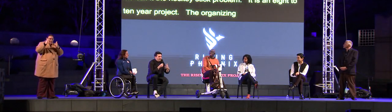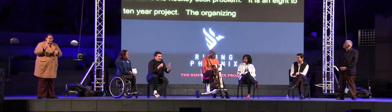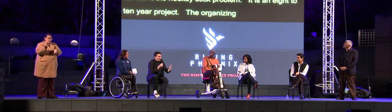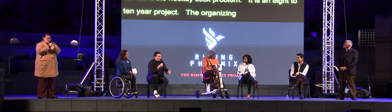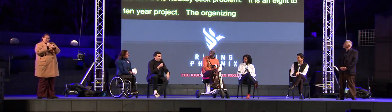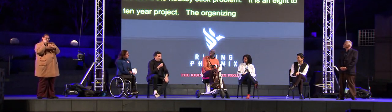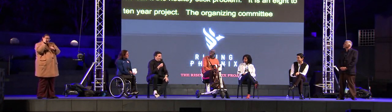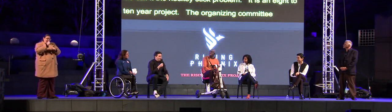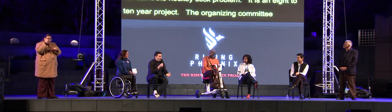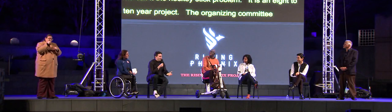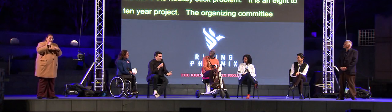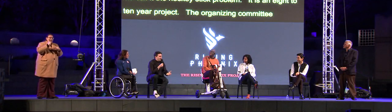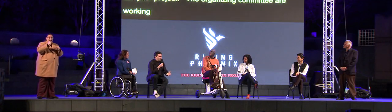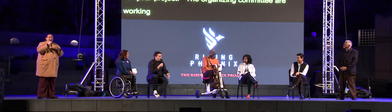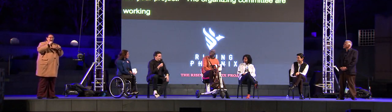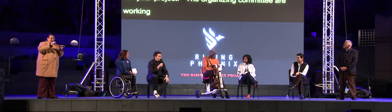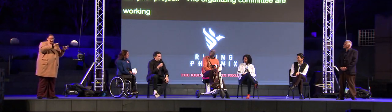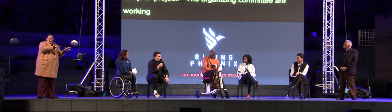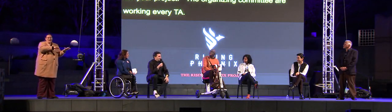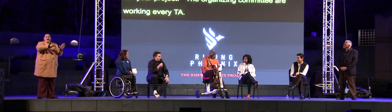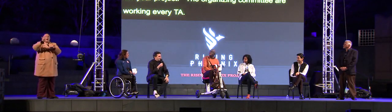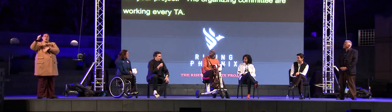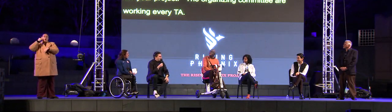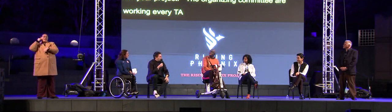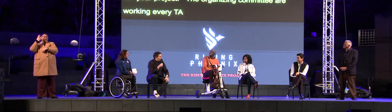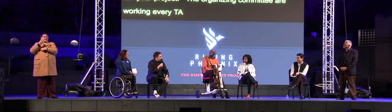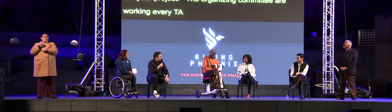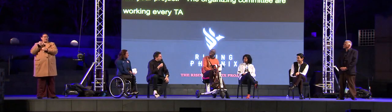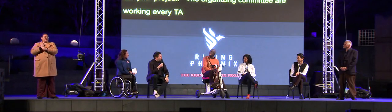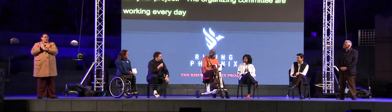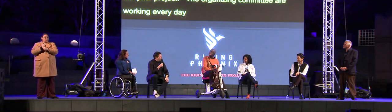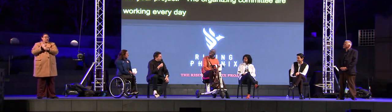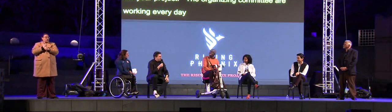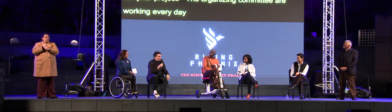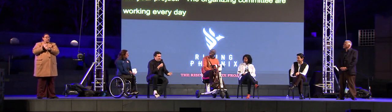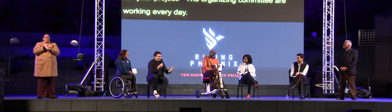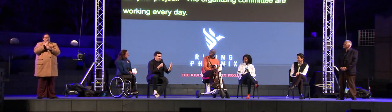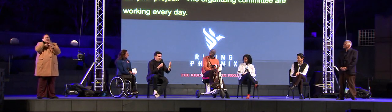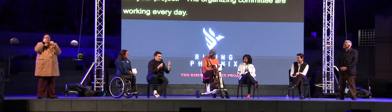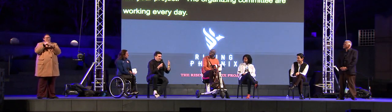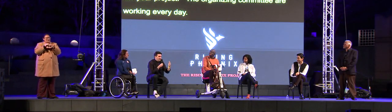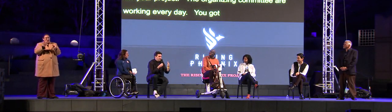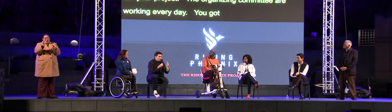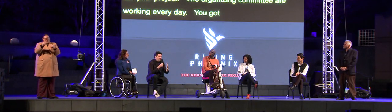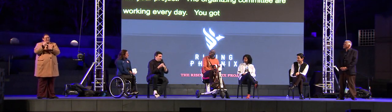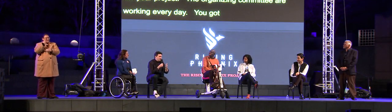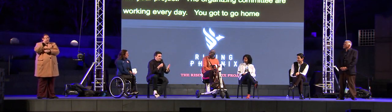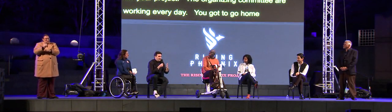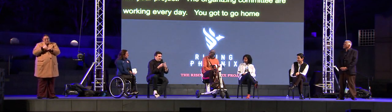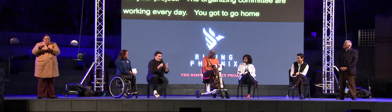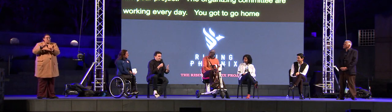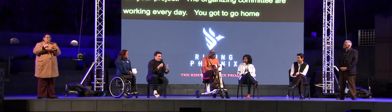By the way, they don't go home for four years. At some point, they'll just sleep in the office. And then and then, no joke, it comes,